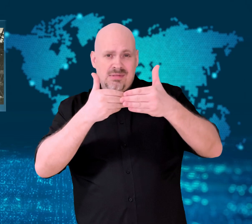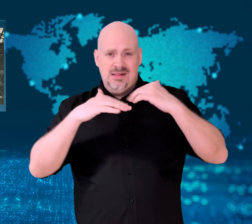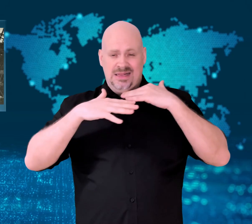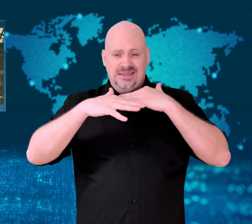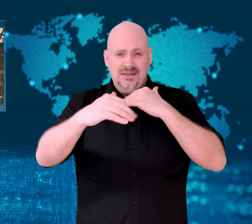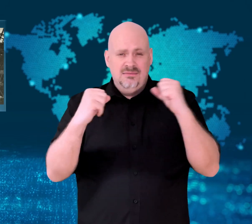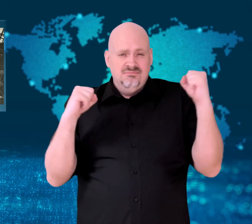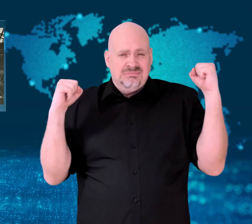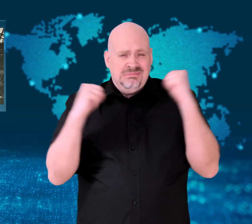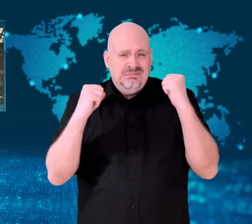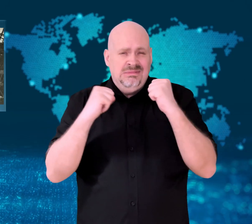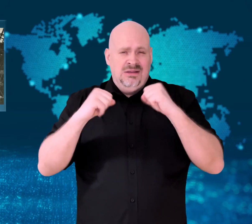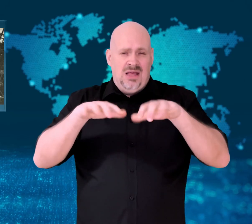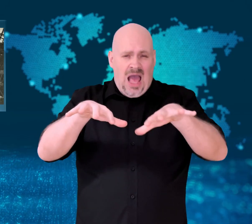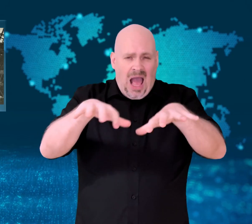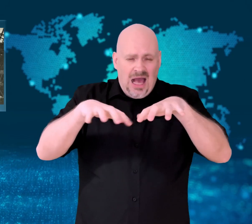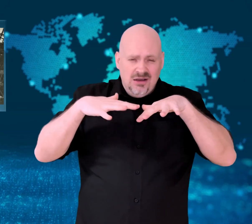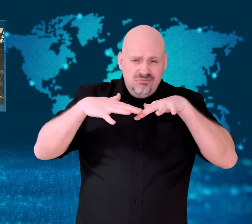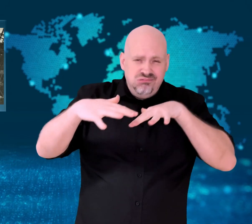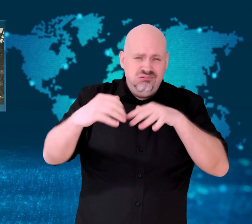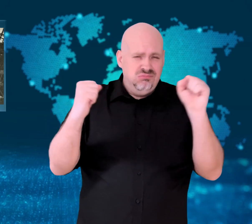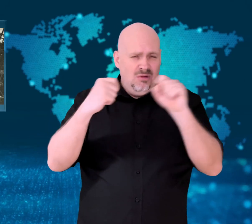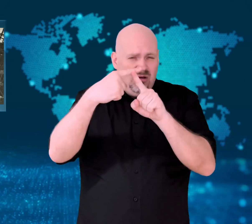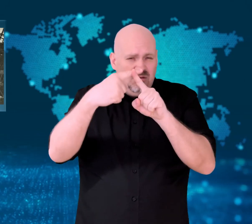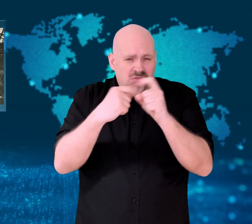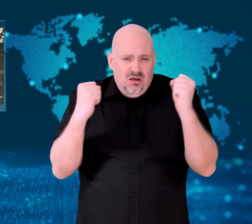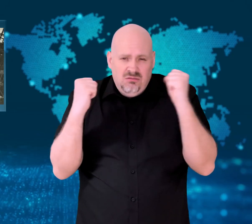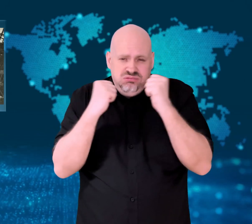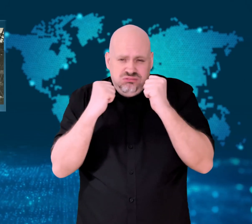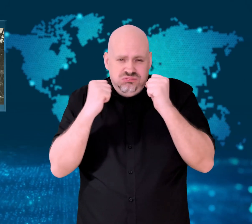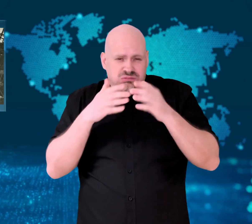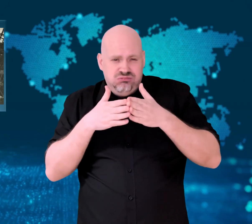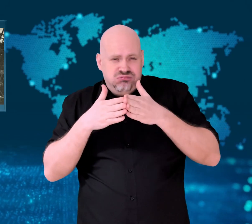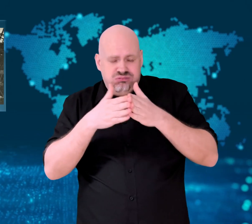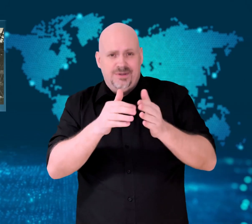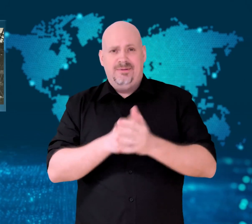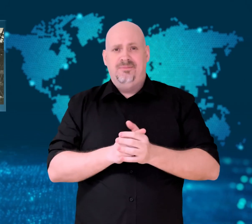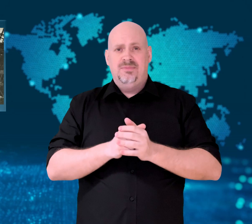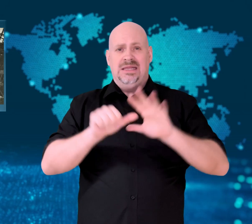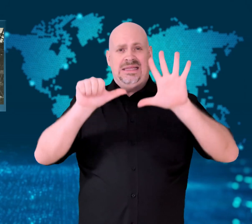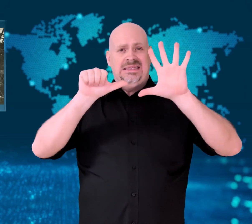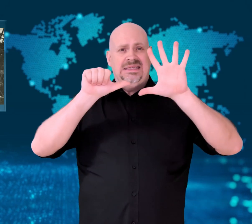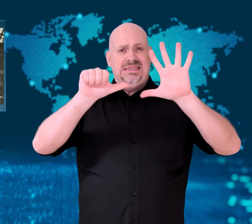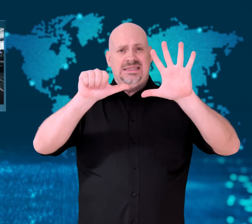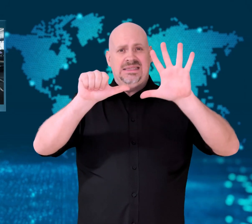64 adventurers, marine archaeologists,